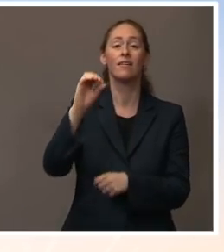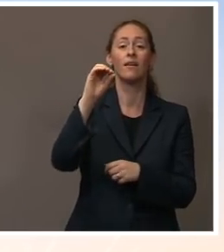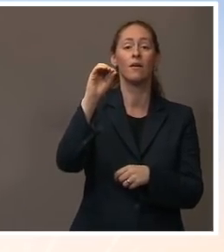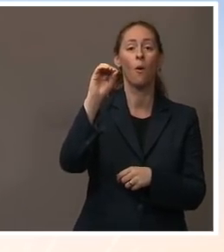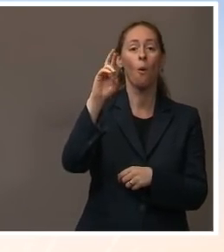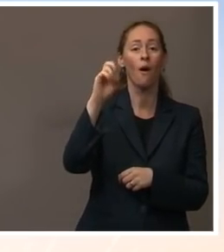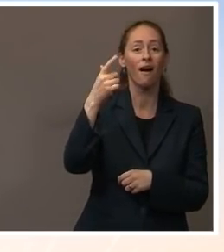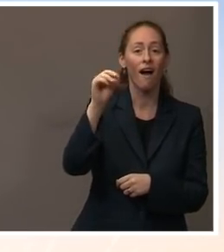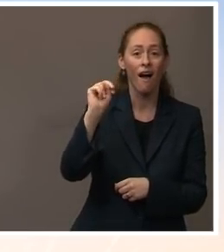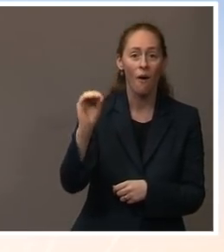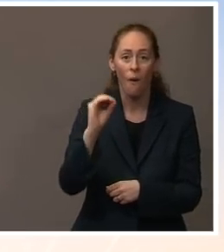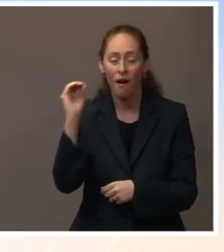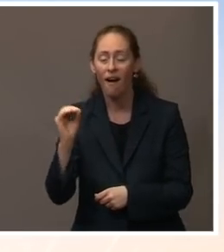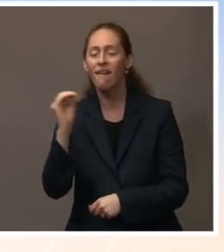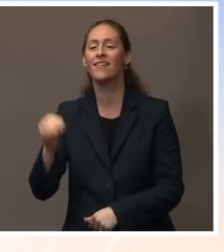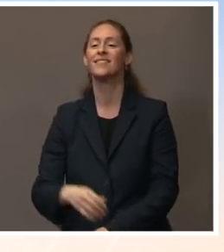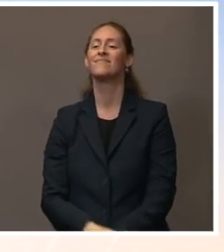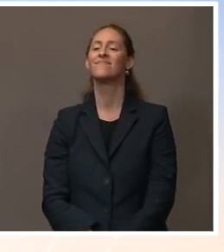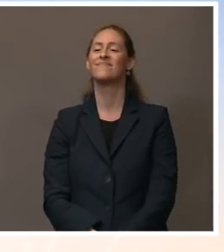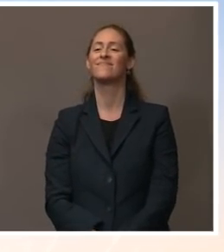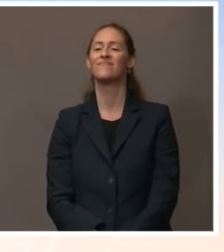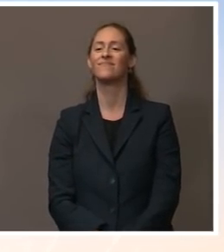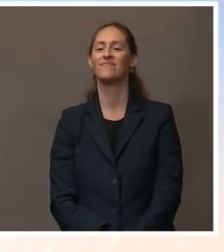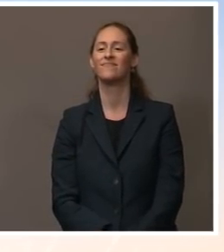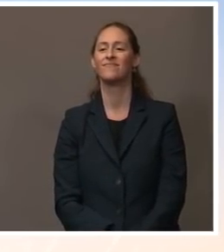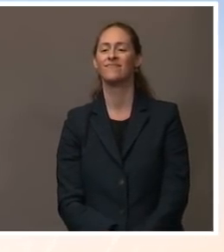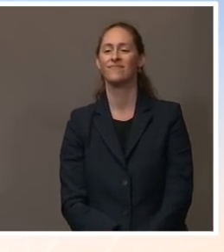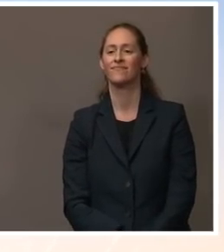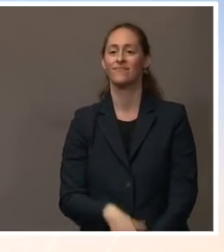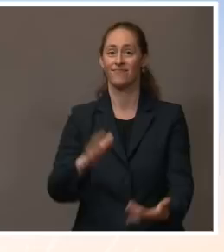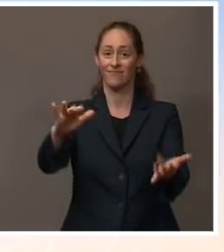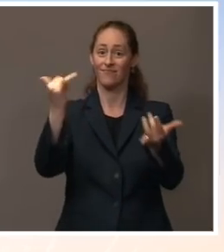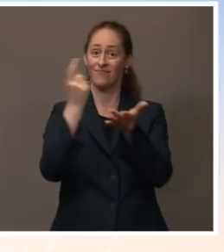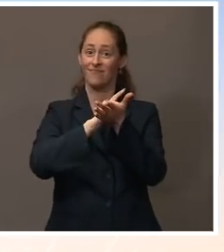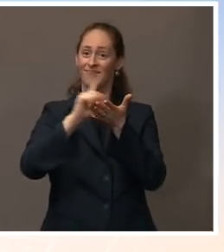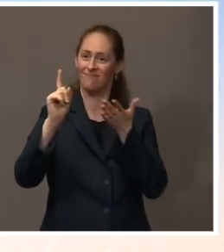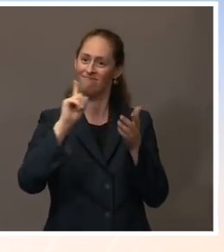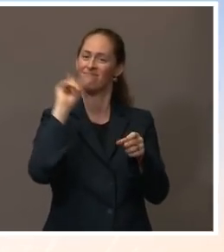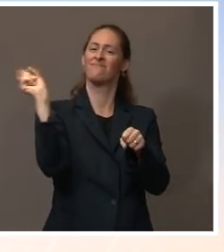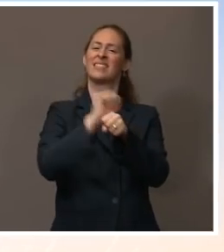Last item for the top: It's the first official week of summer, as you all know, and the onset of peak wildfire season.